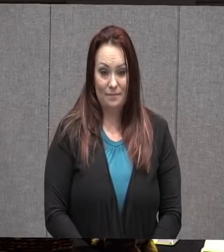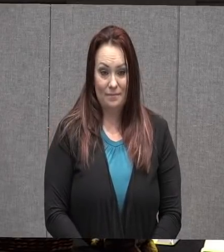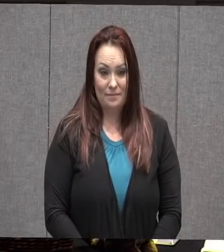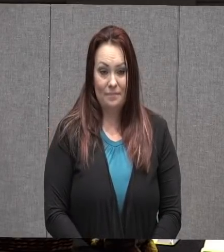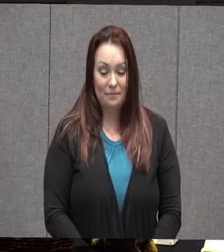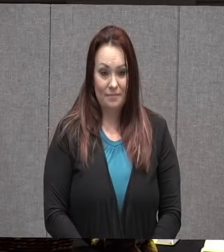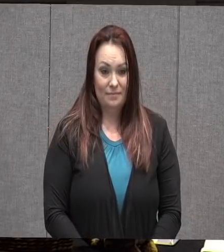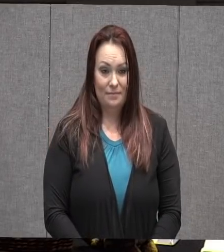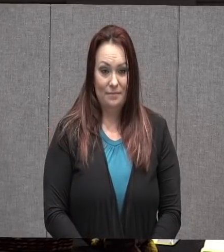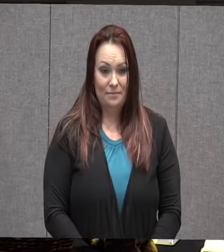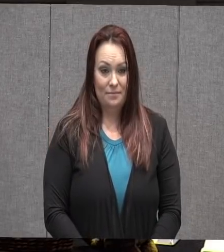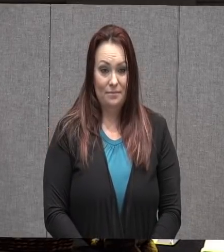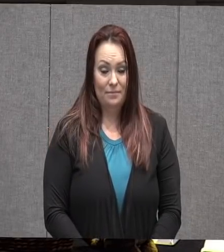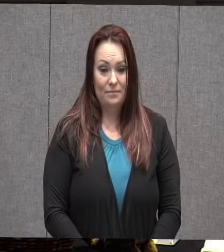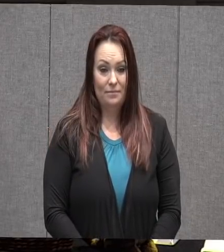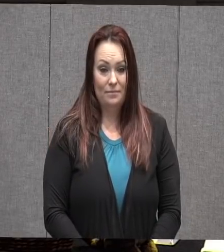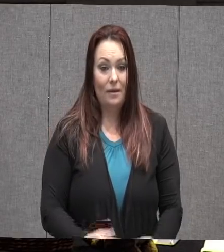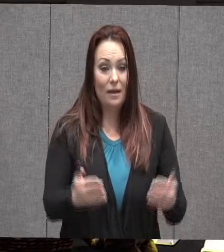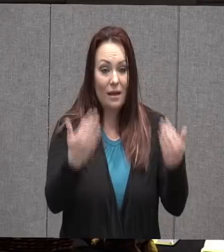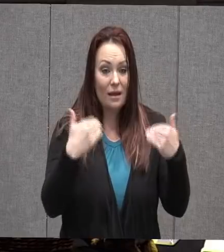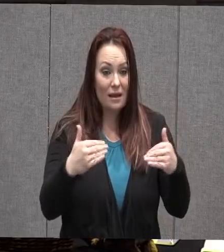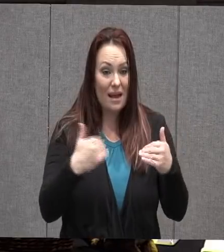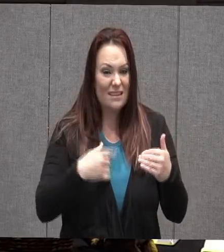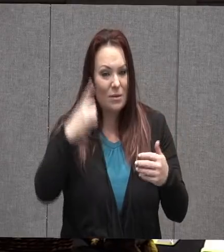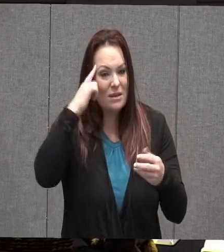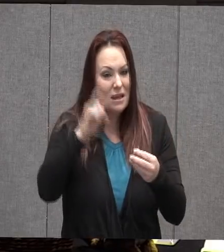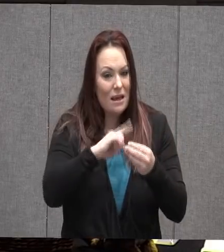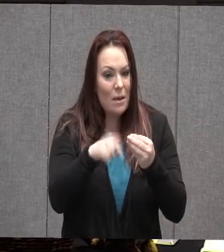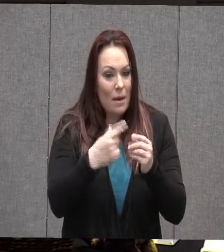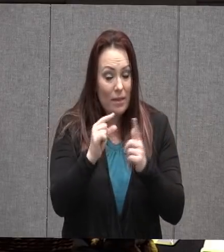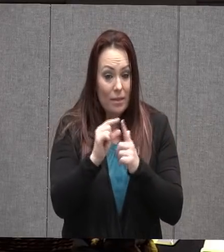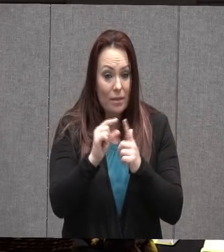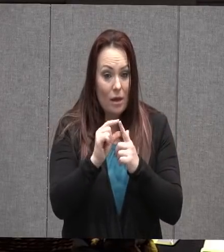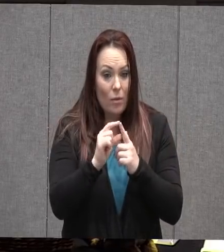Okay, next I was thinking about the word lost.